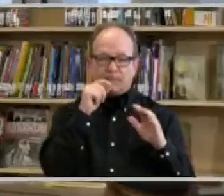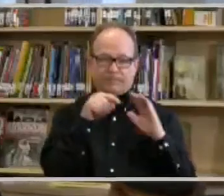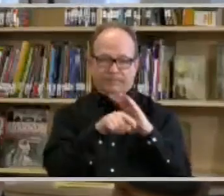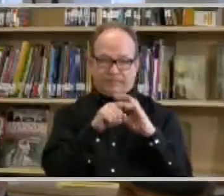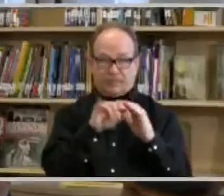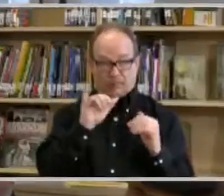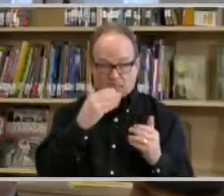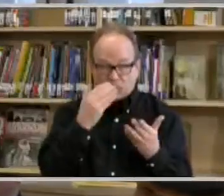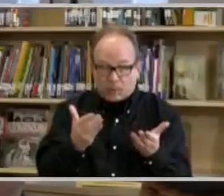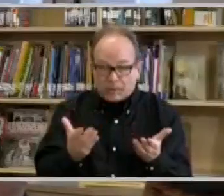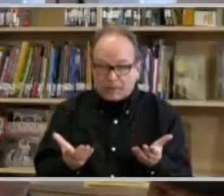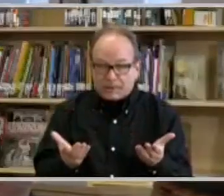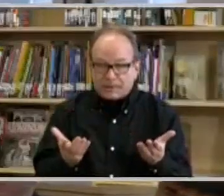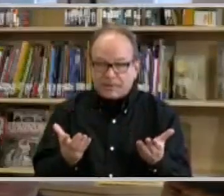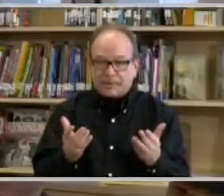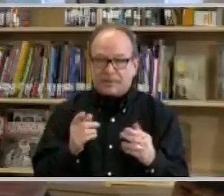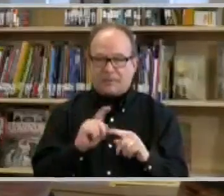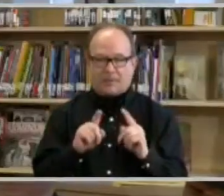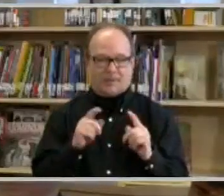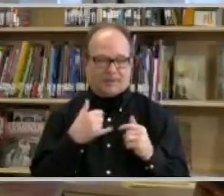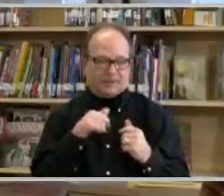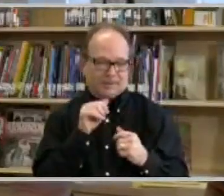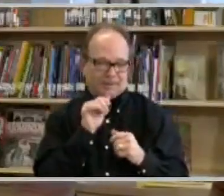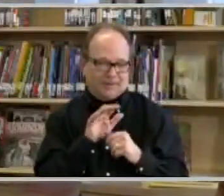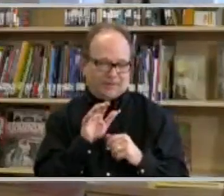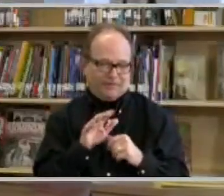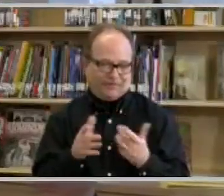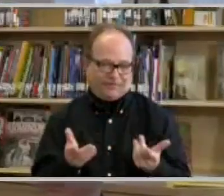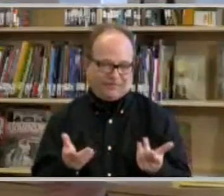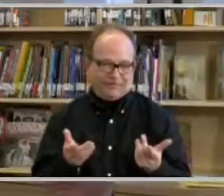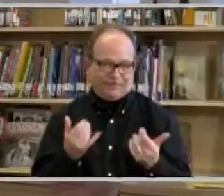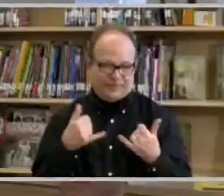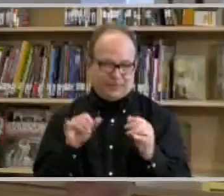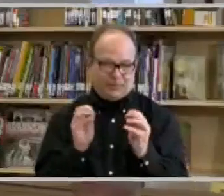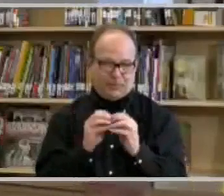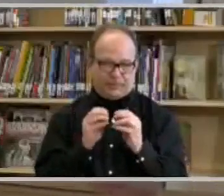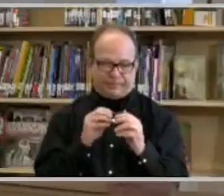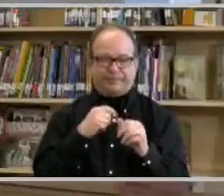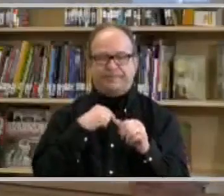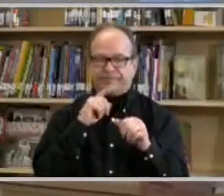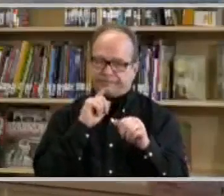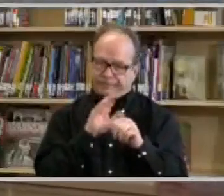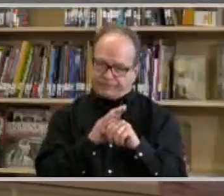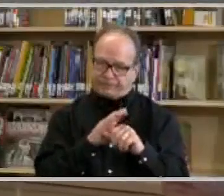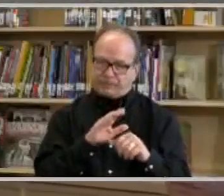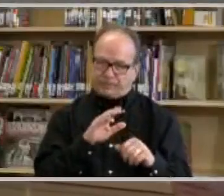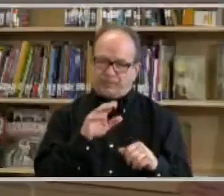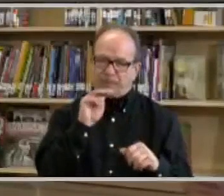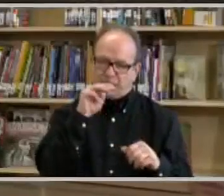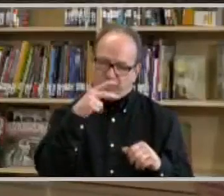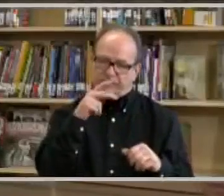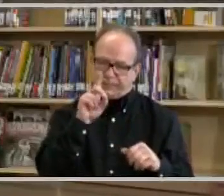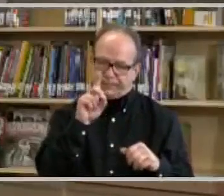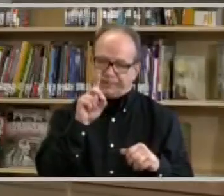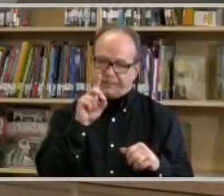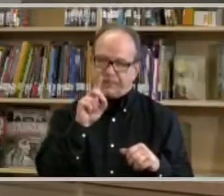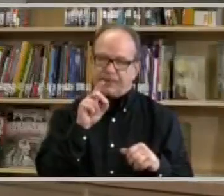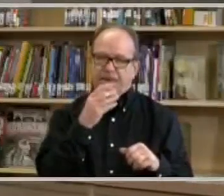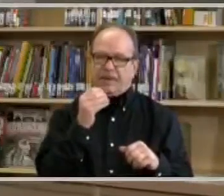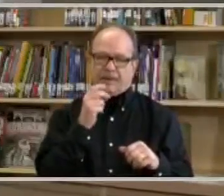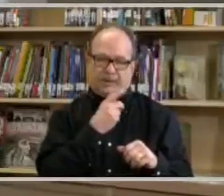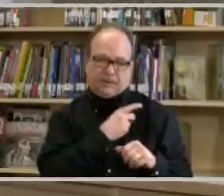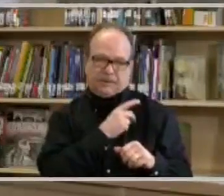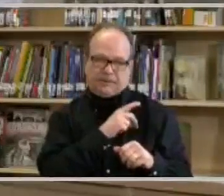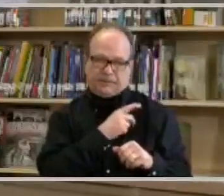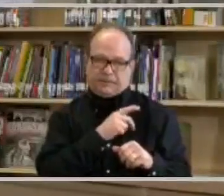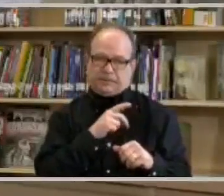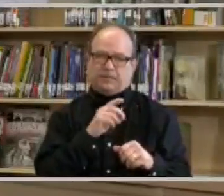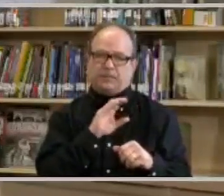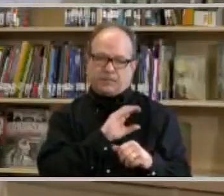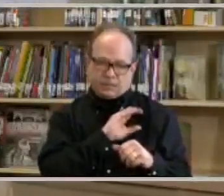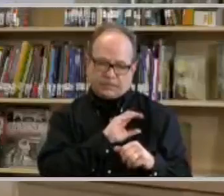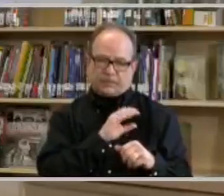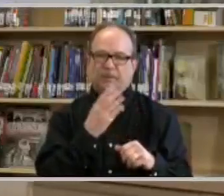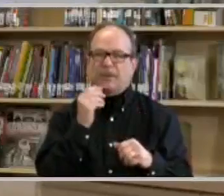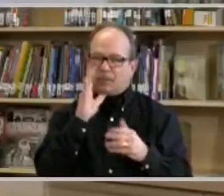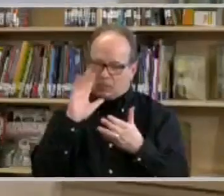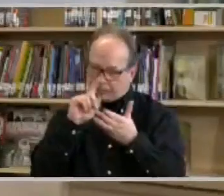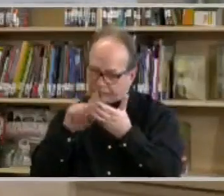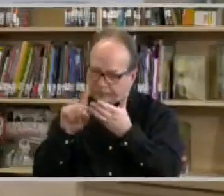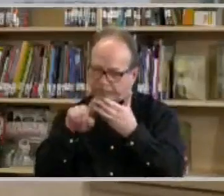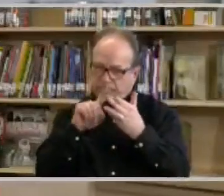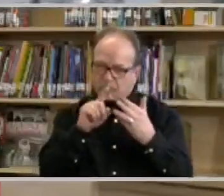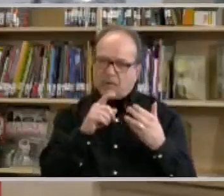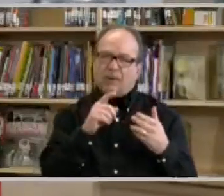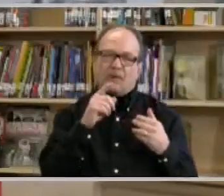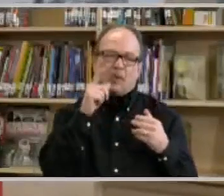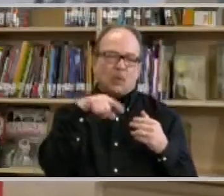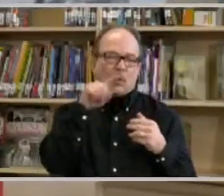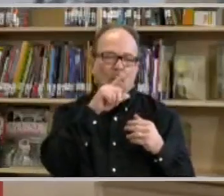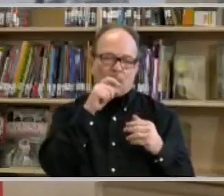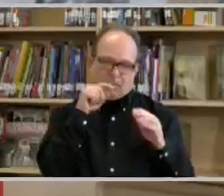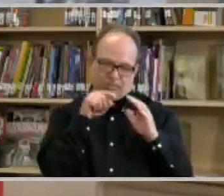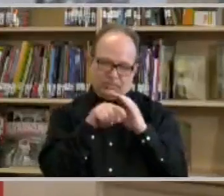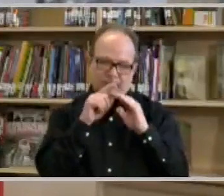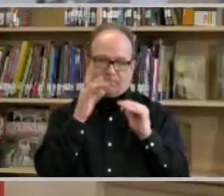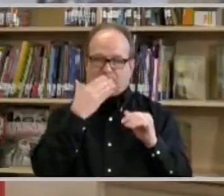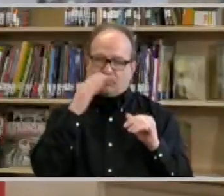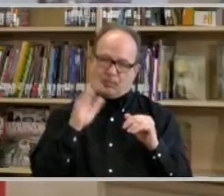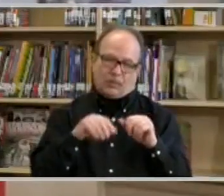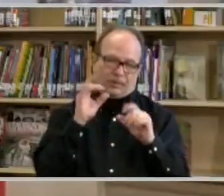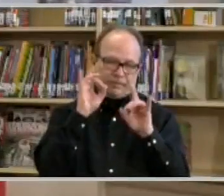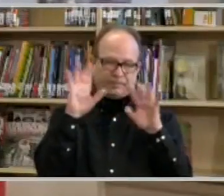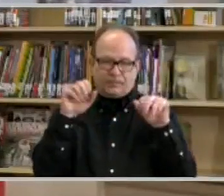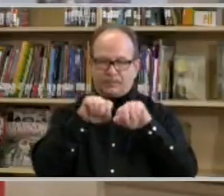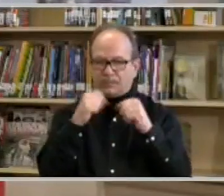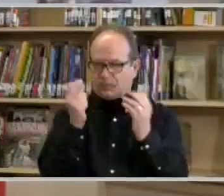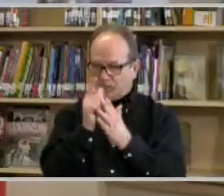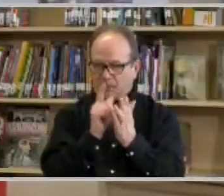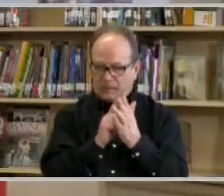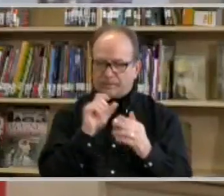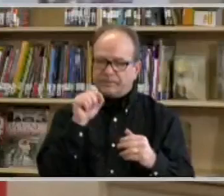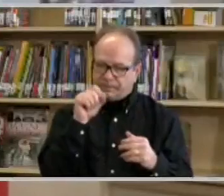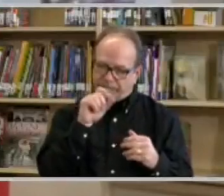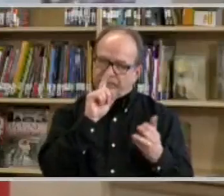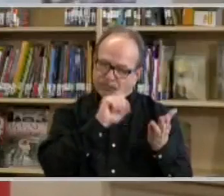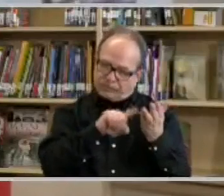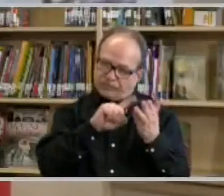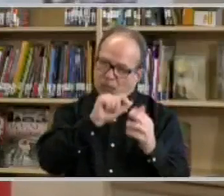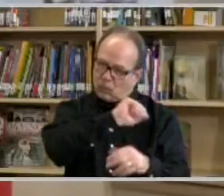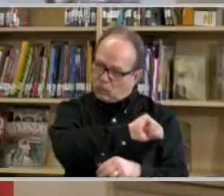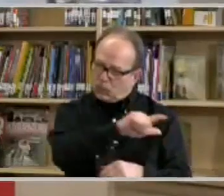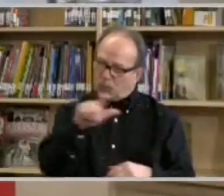YOU, IT'S NOT GOOD ENOUGH.